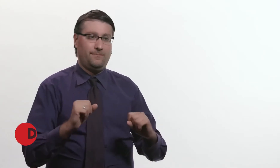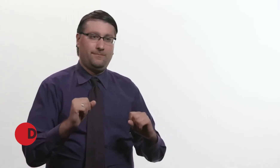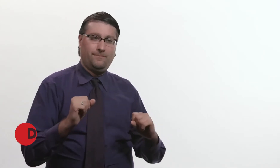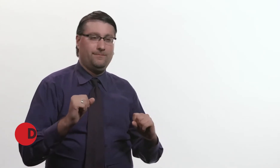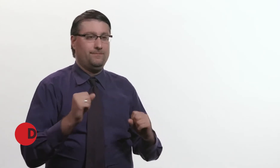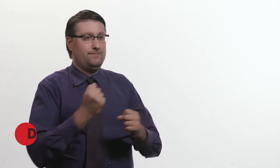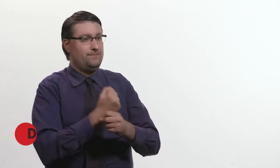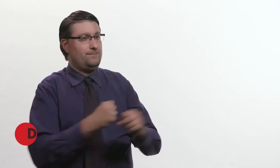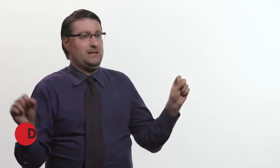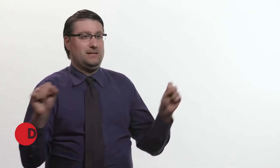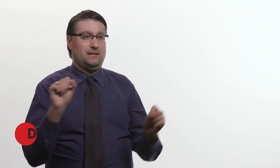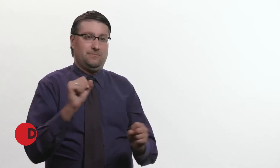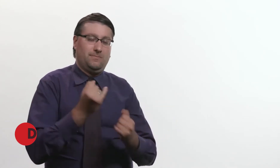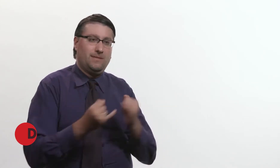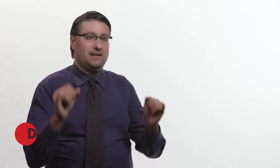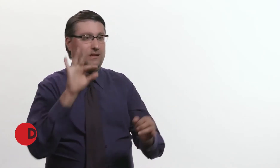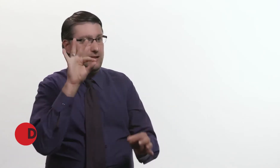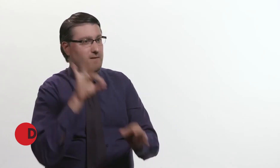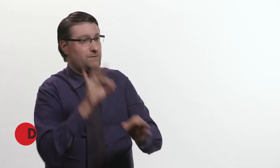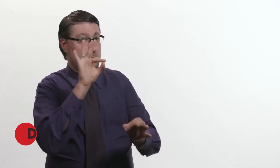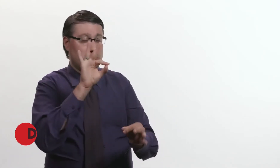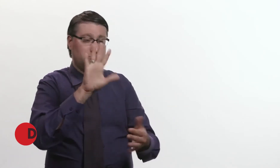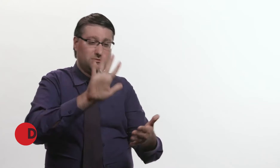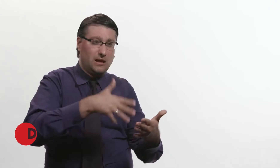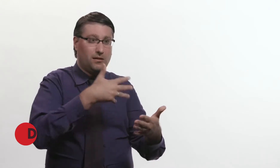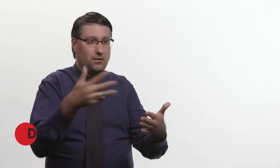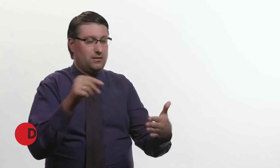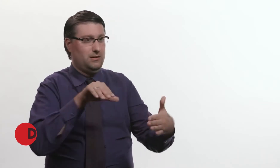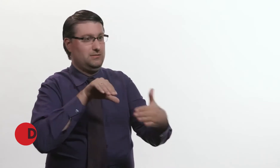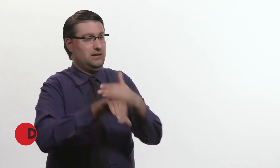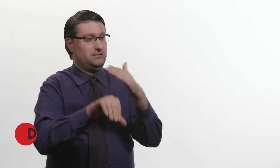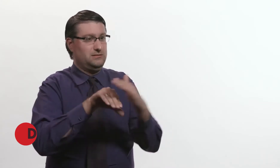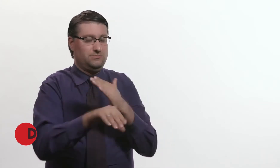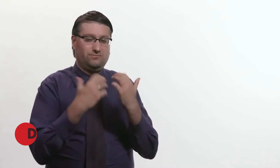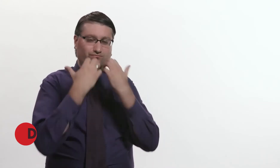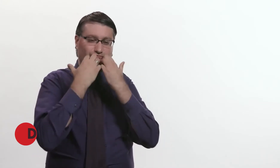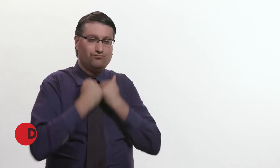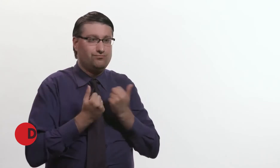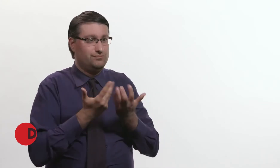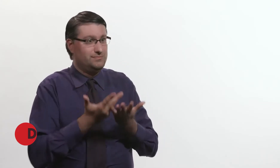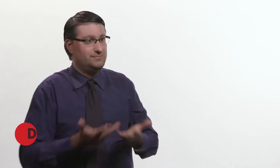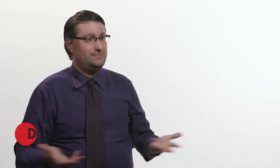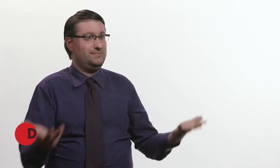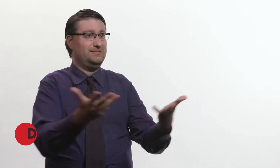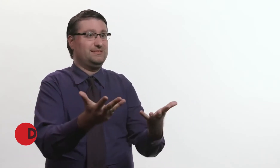freedom to vote independently and with accessibility.